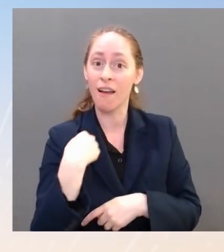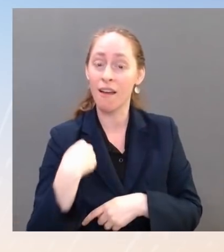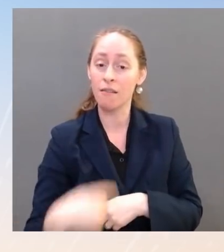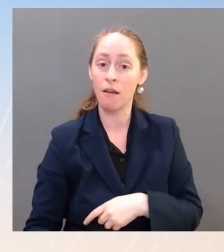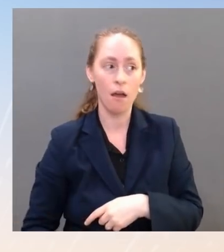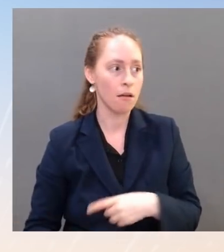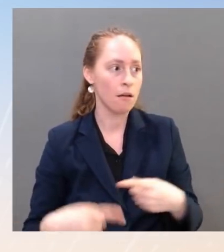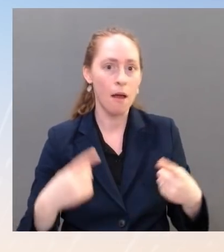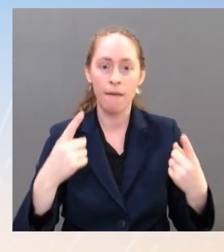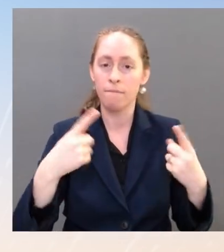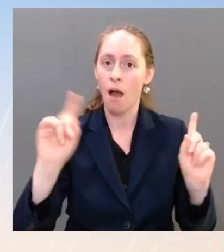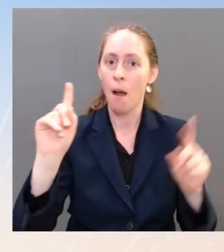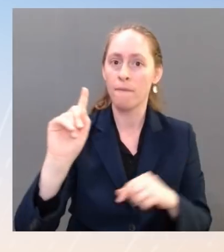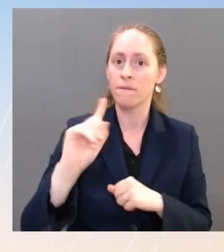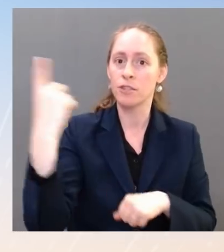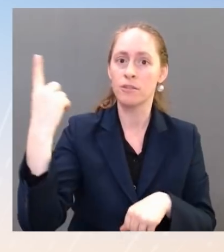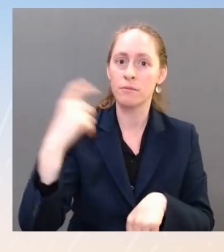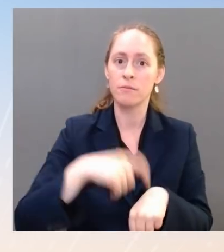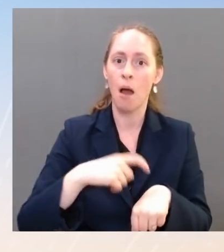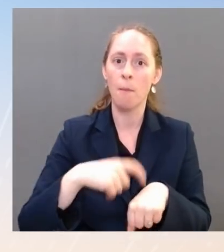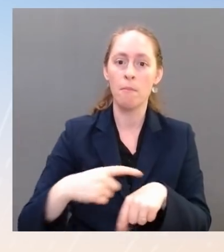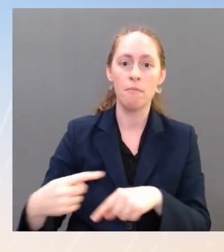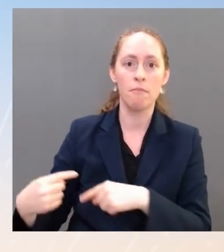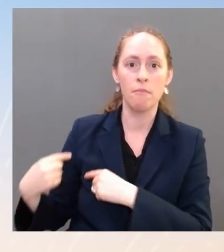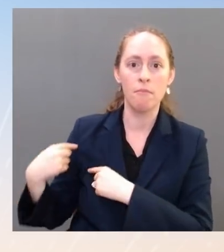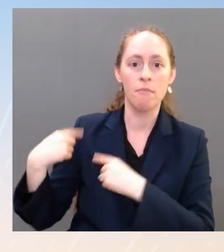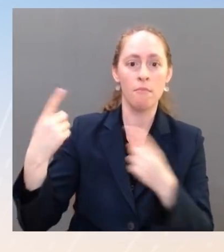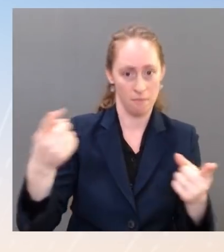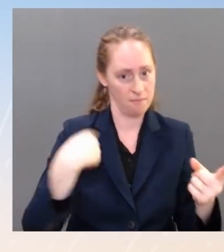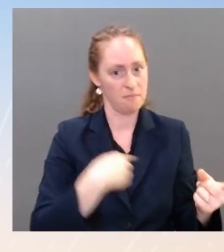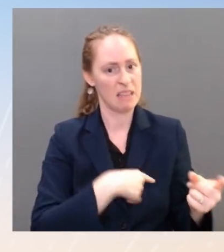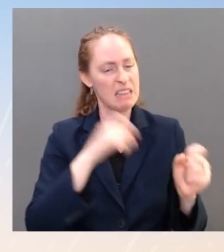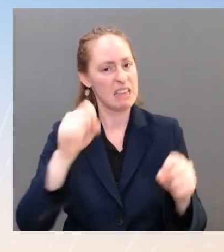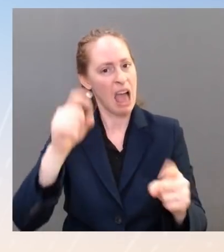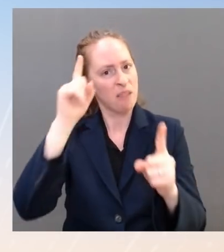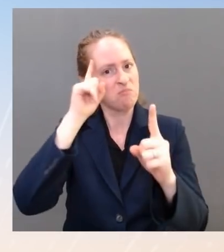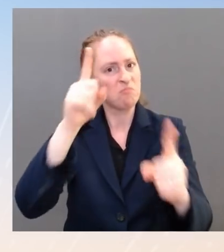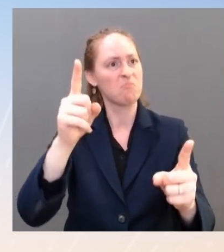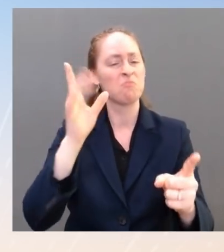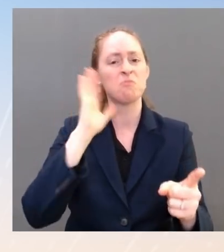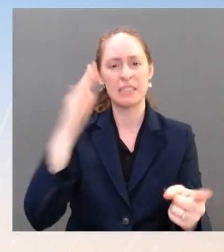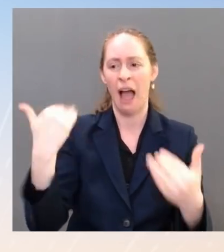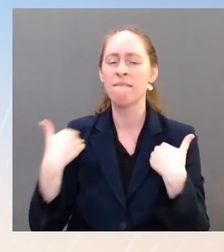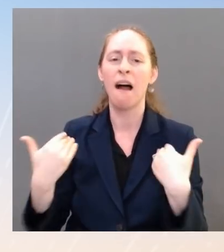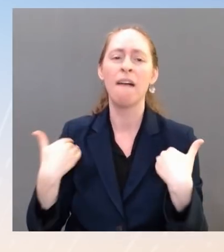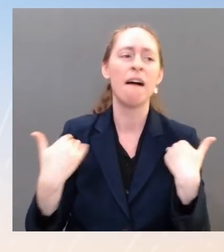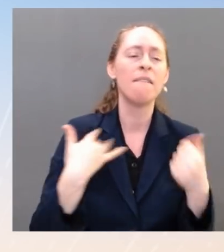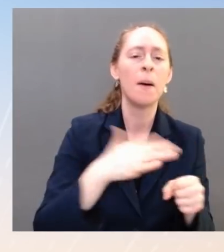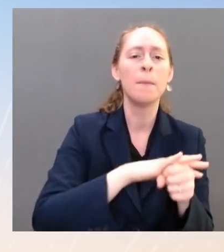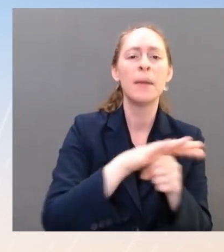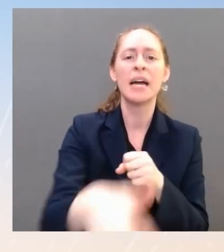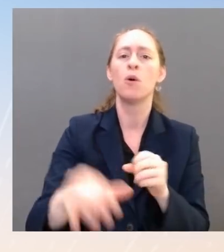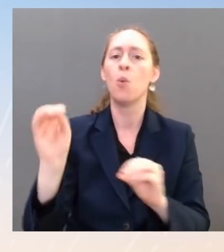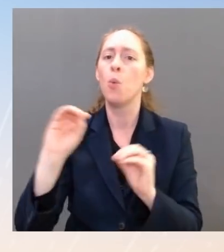whether that's in electric vehicle battery manufacturing, where it's our ports and our airports